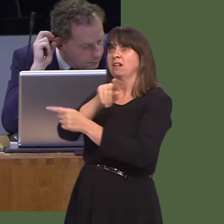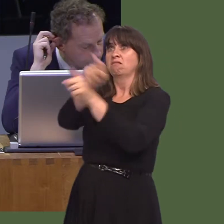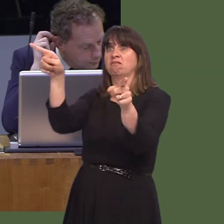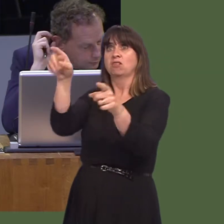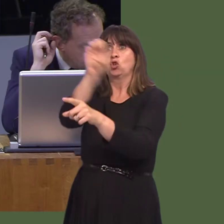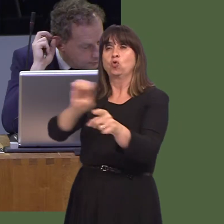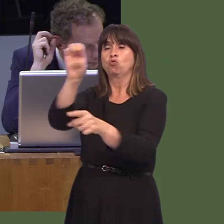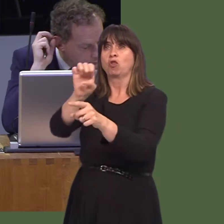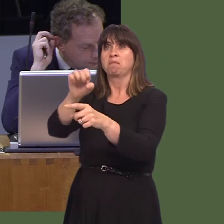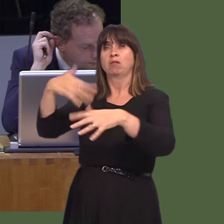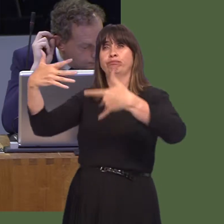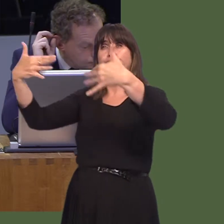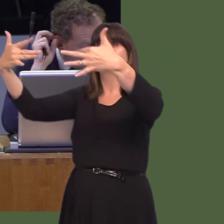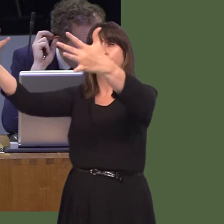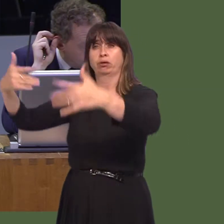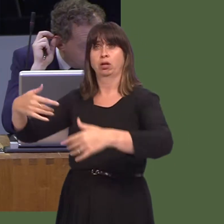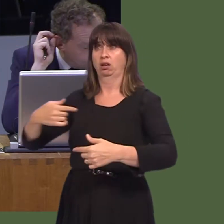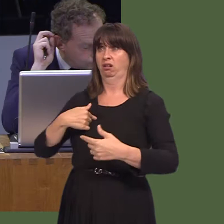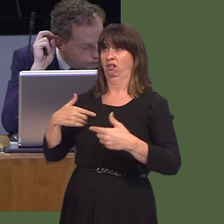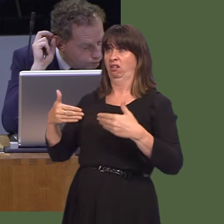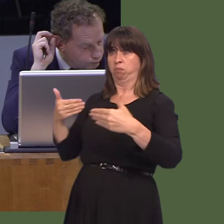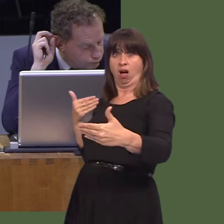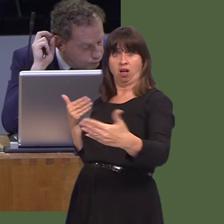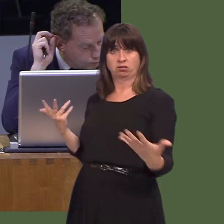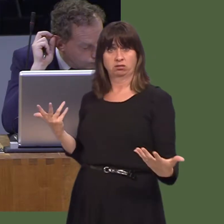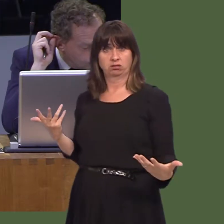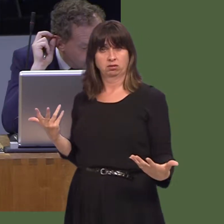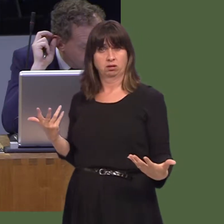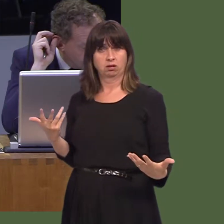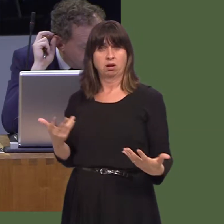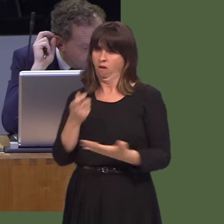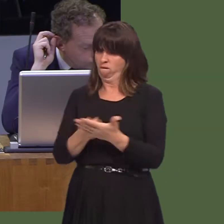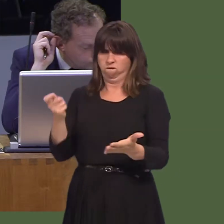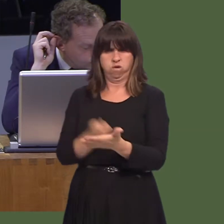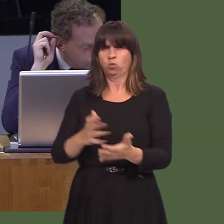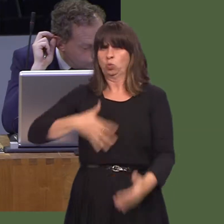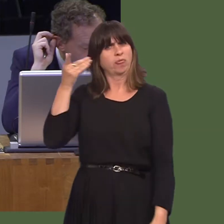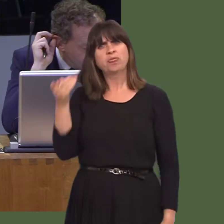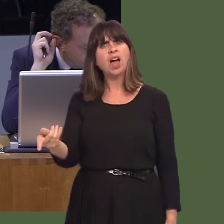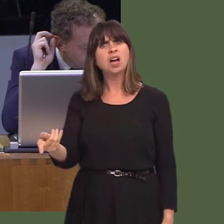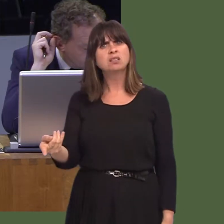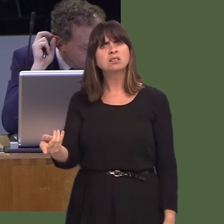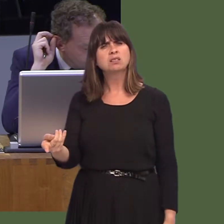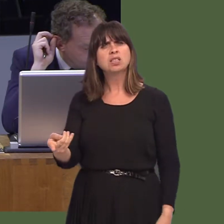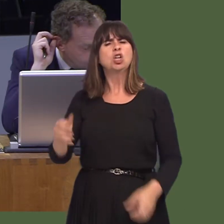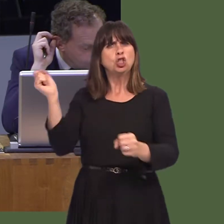This is not what I voted for and not what the majority of UK voters voted for. Out means out.